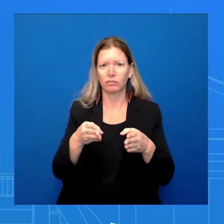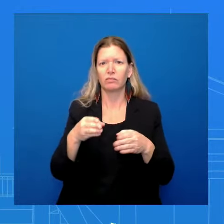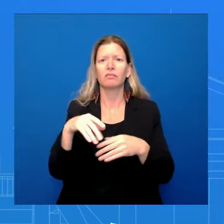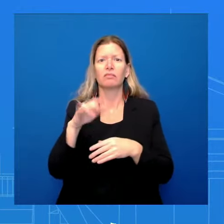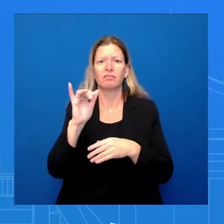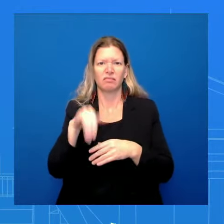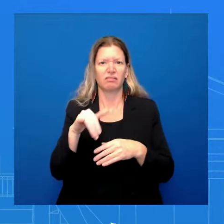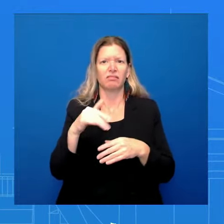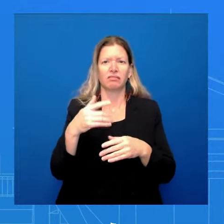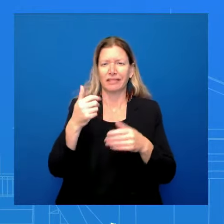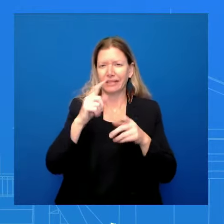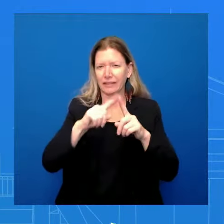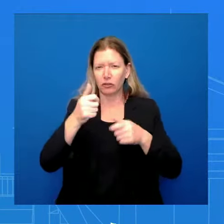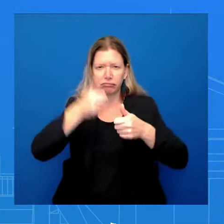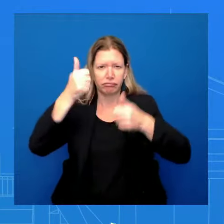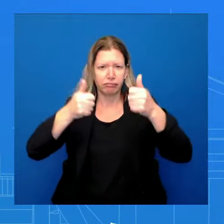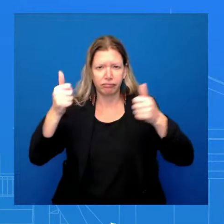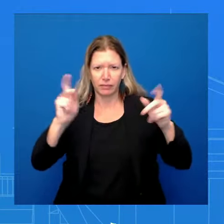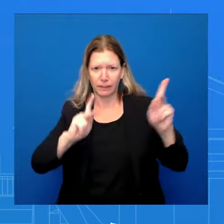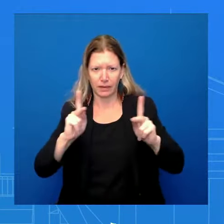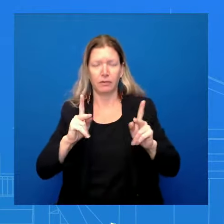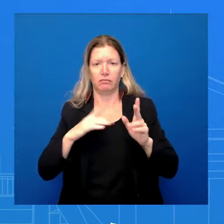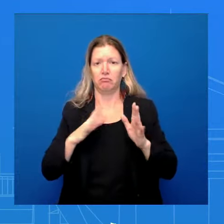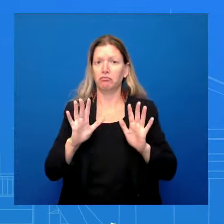I felt the basic vibe, so to speak --